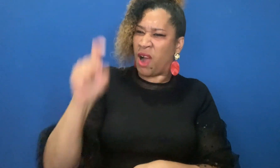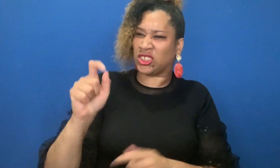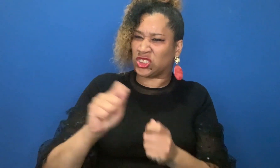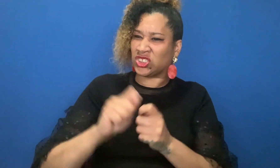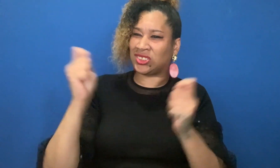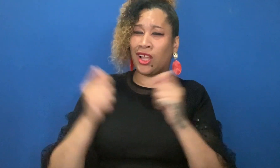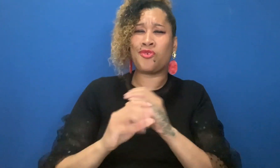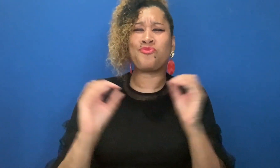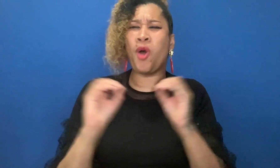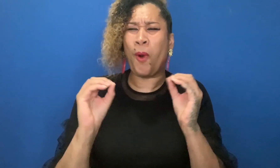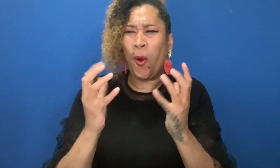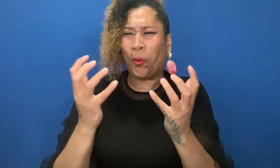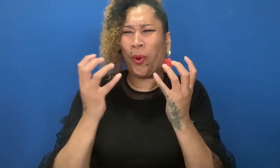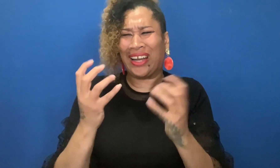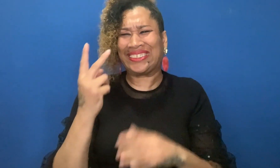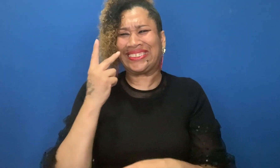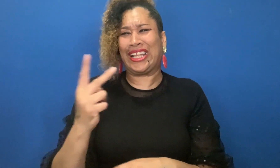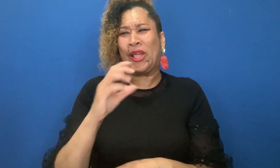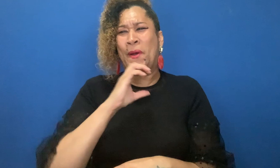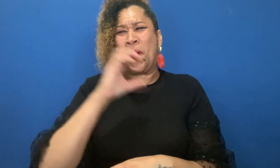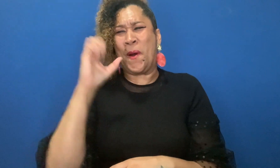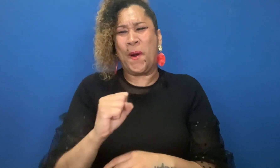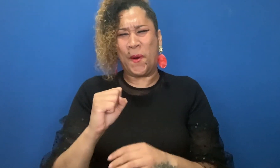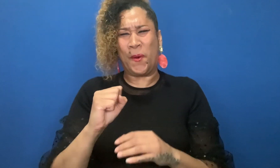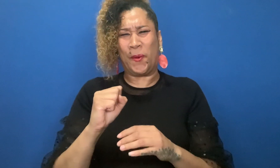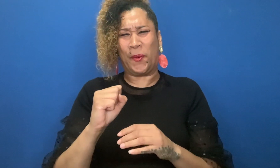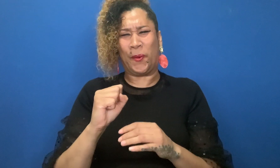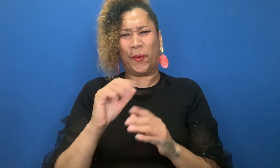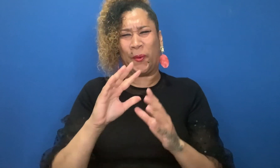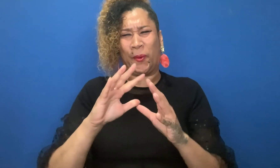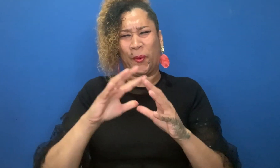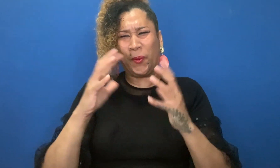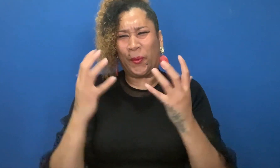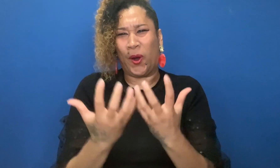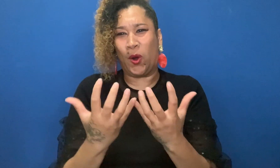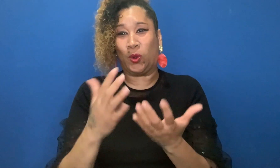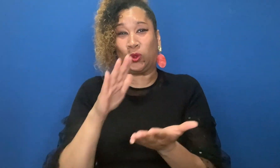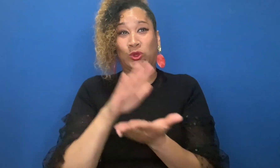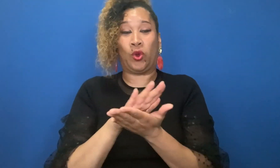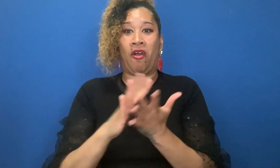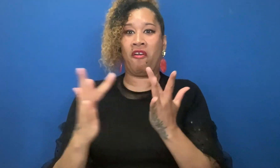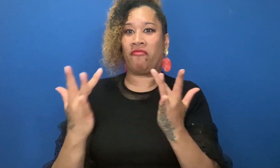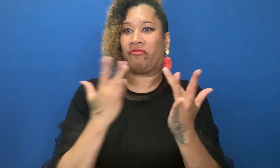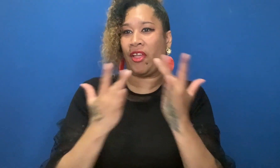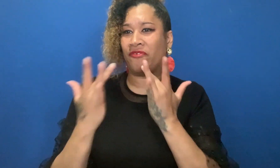Gallaudet must change. Nobody wants to see an old world of favoritism,